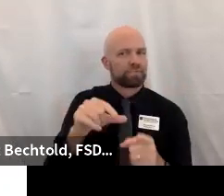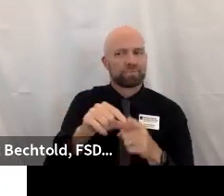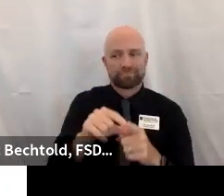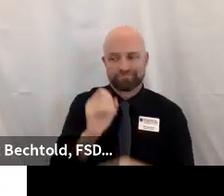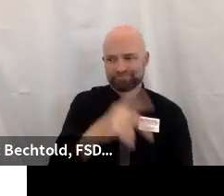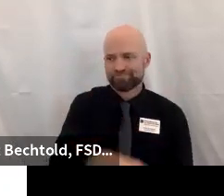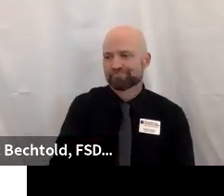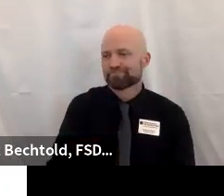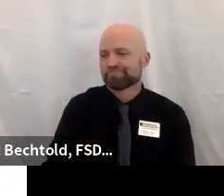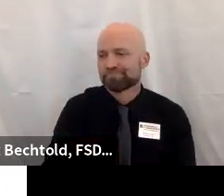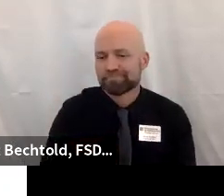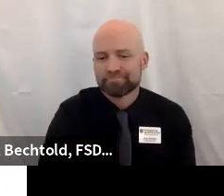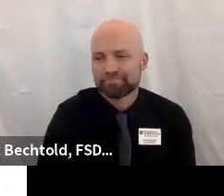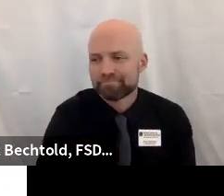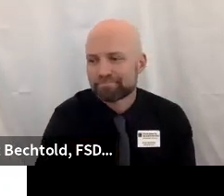and how they're communicating with just the use of that one word.